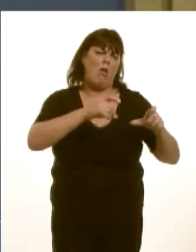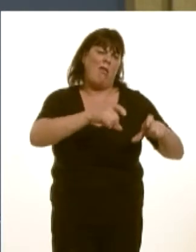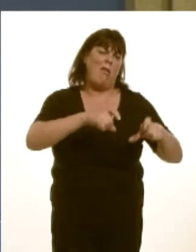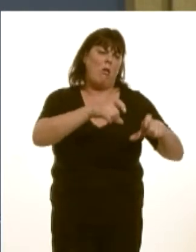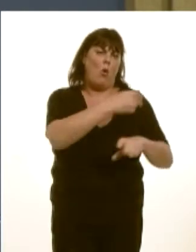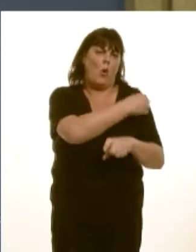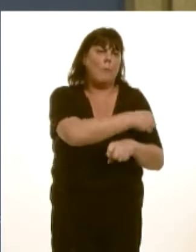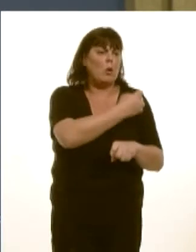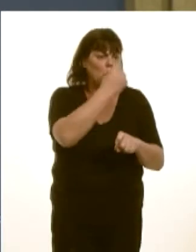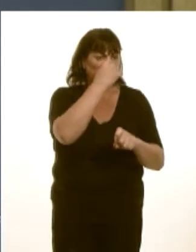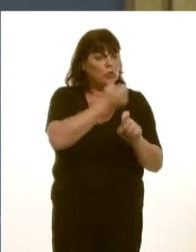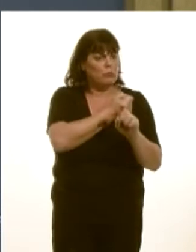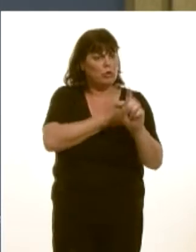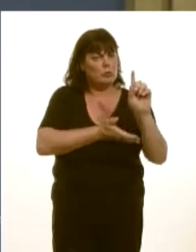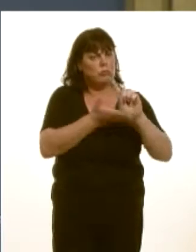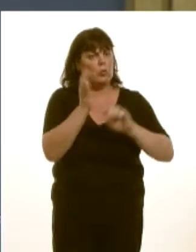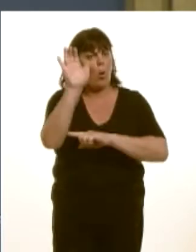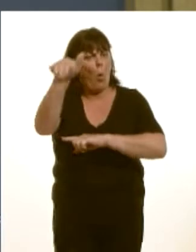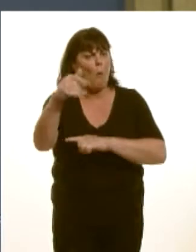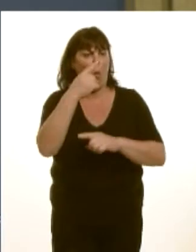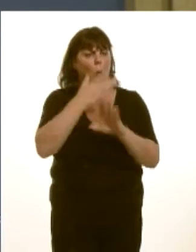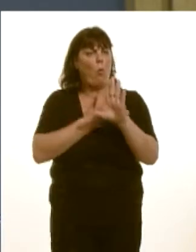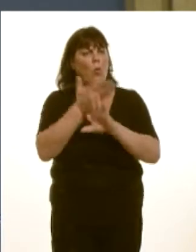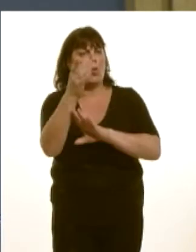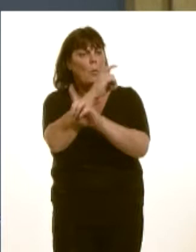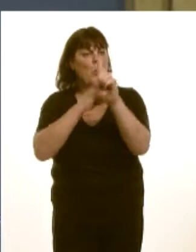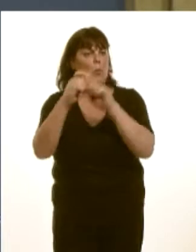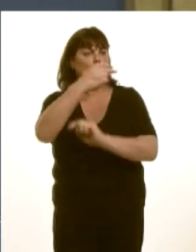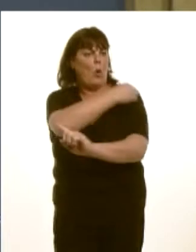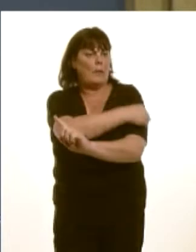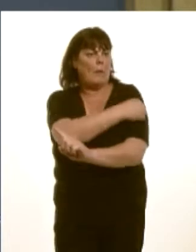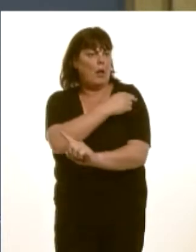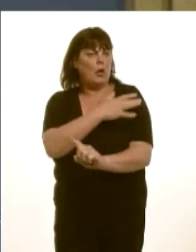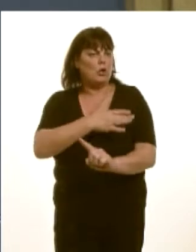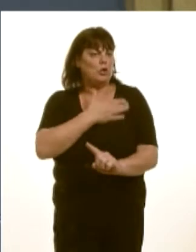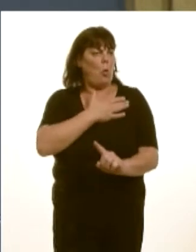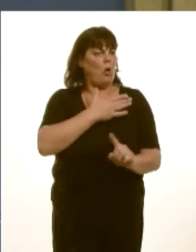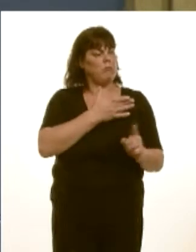into community hospitals so that they are not causing problems in the district general